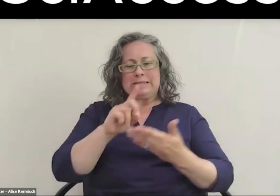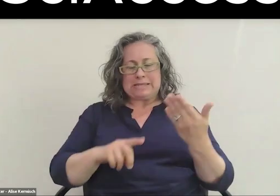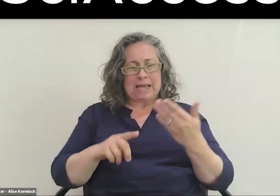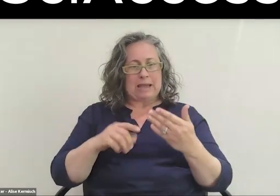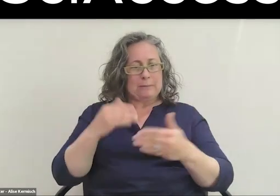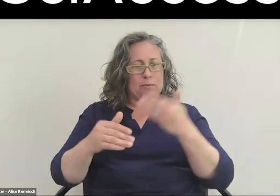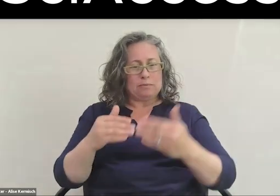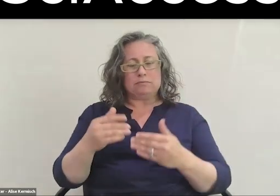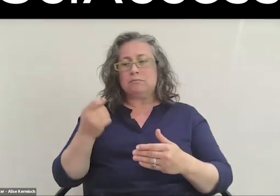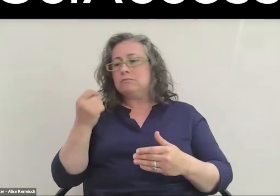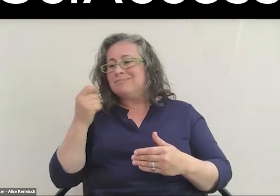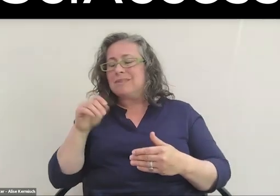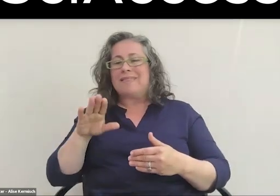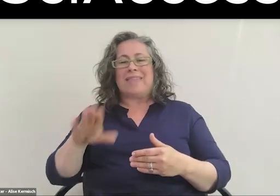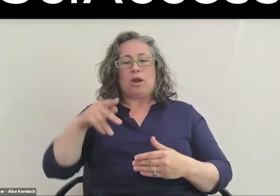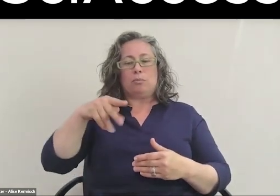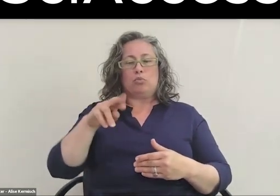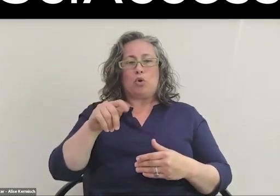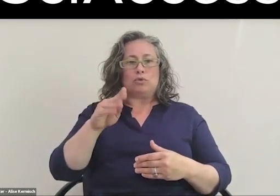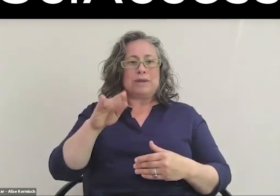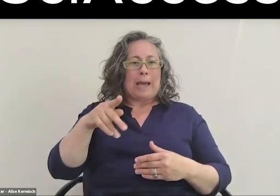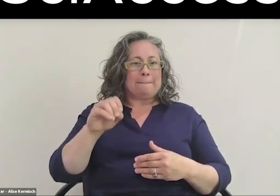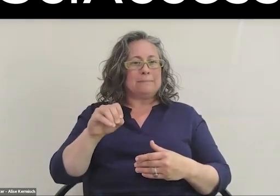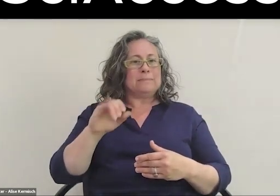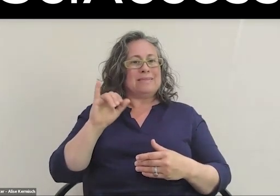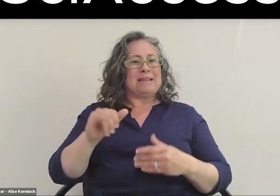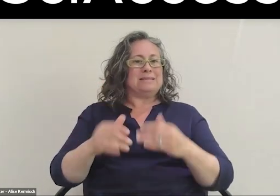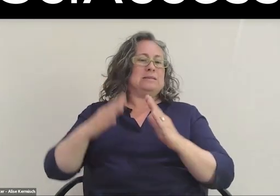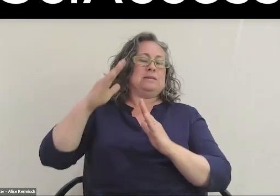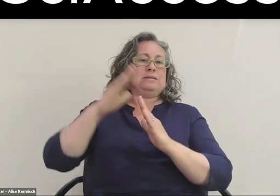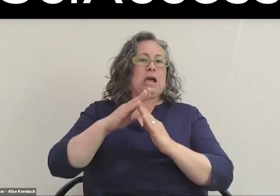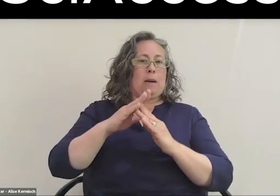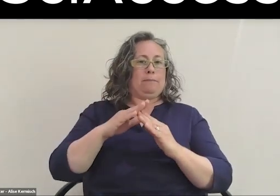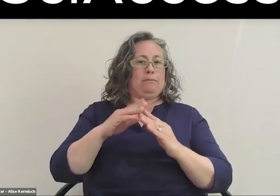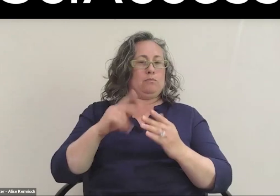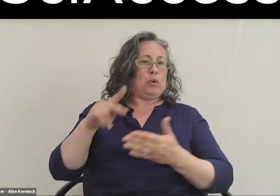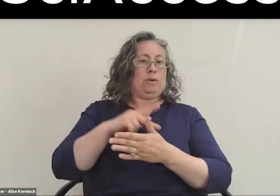of their prototype are the top priorities. Here's the guest lectures and panelists we've had.